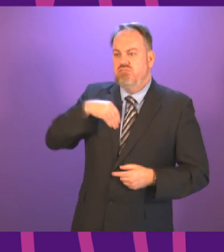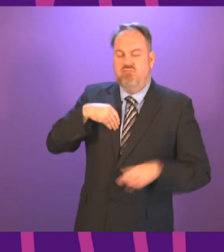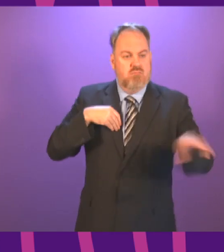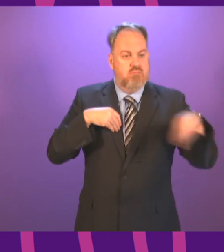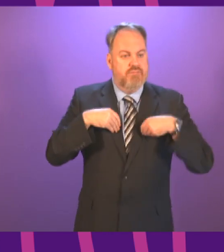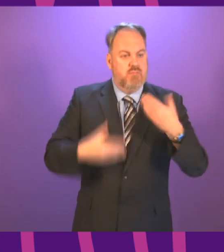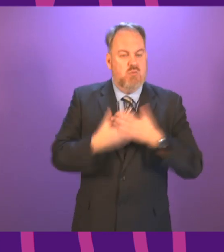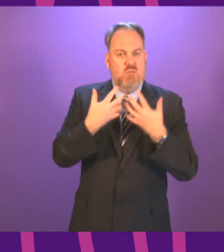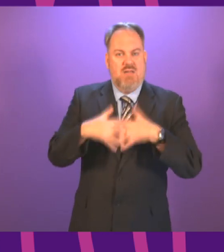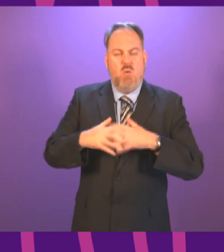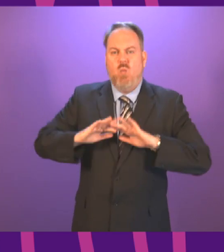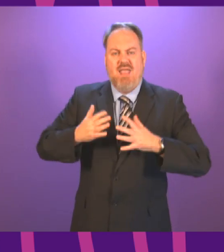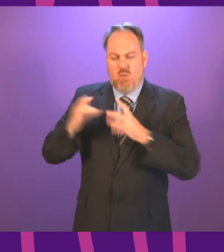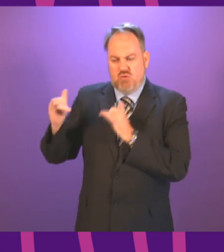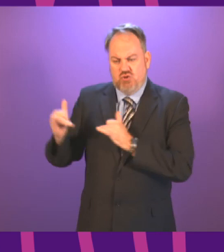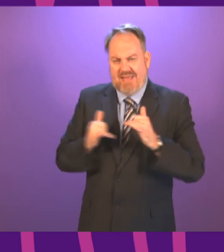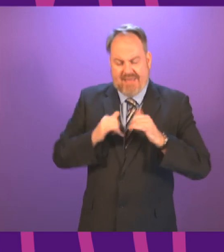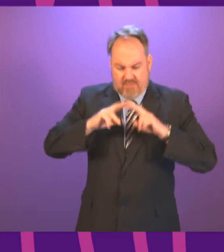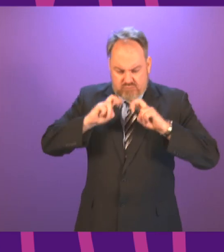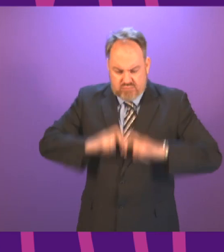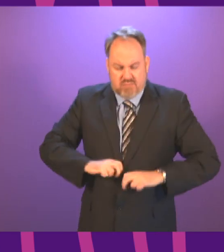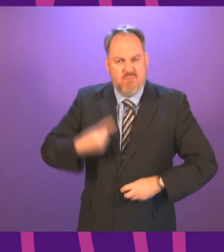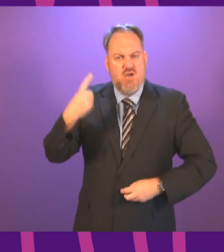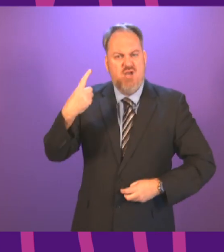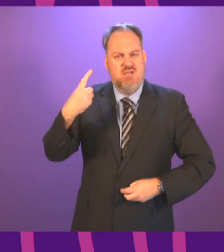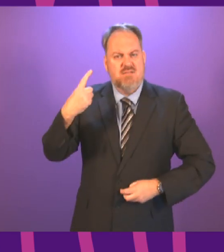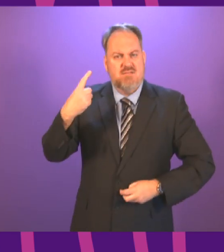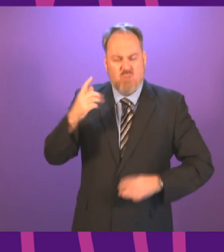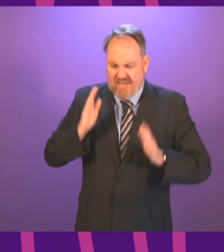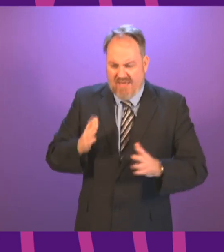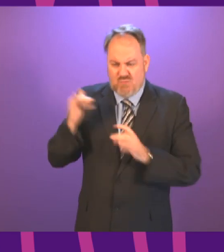start using new technology without going through the proper validation.